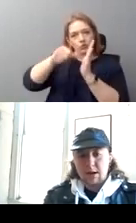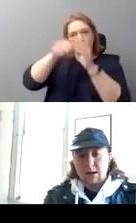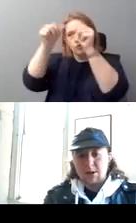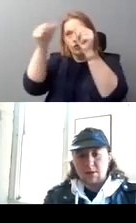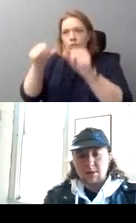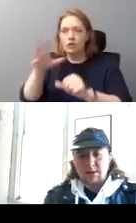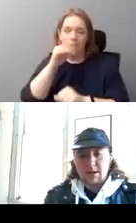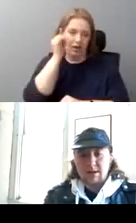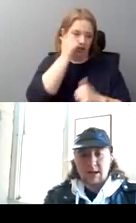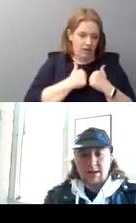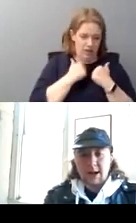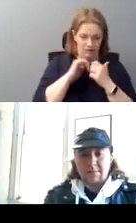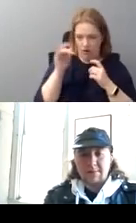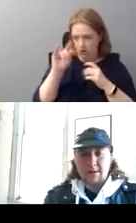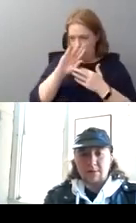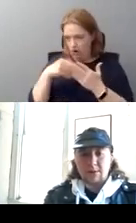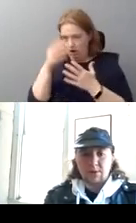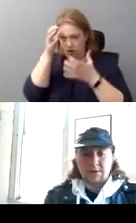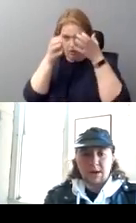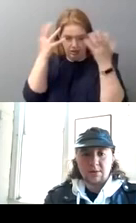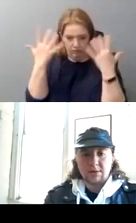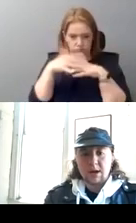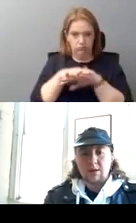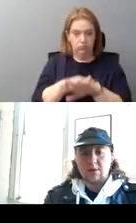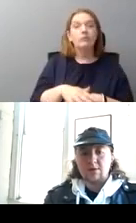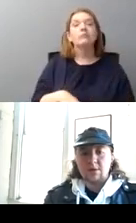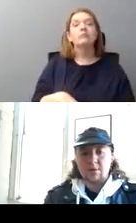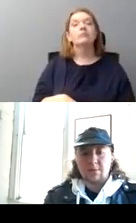In jars contained inside a cabinet by the front door of his house, there is soot from